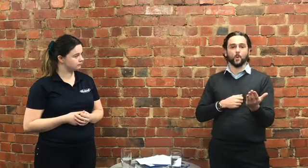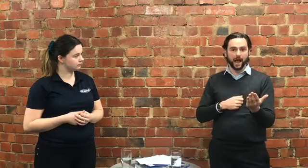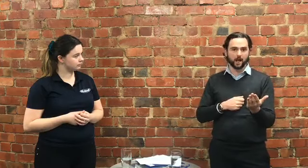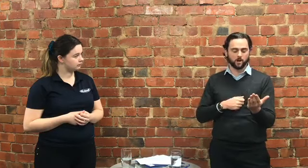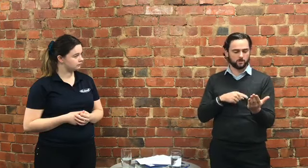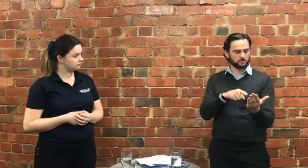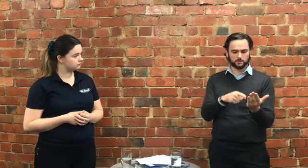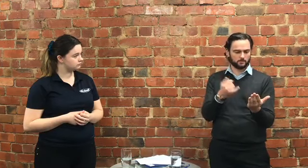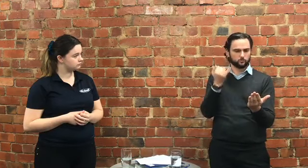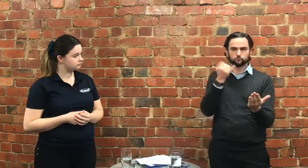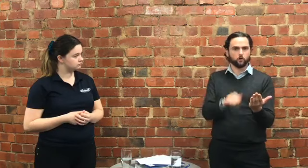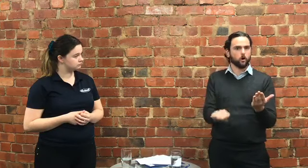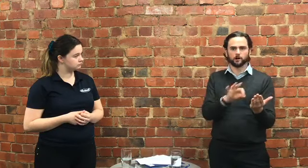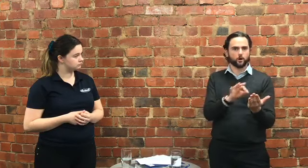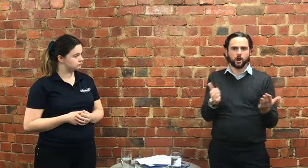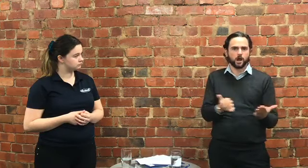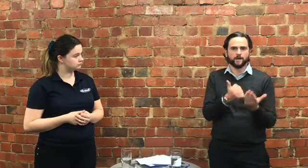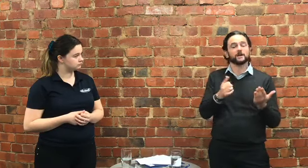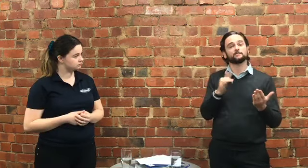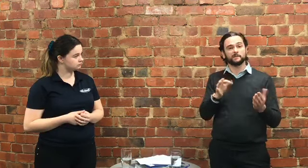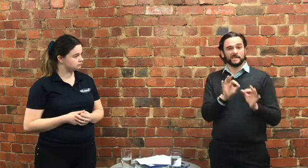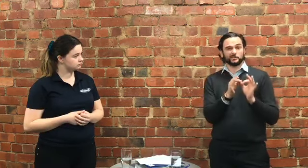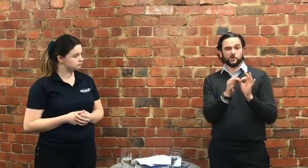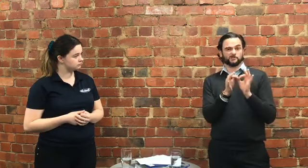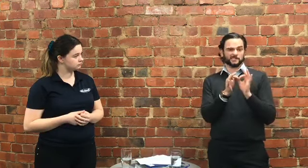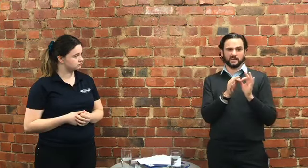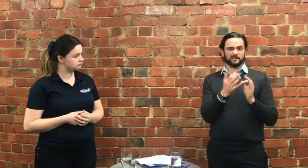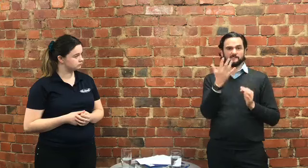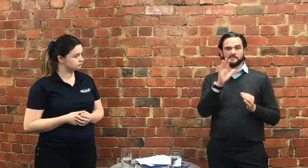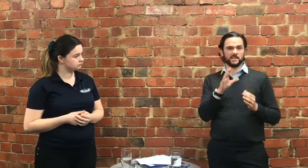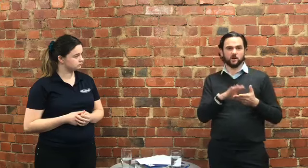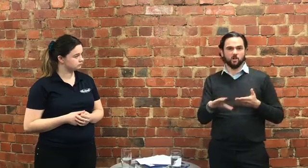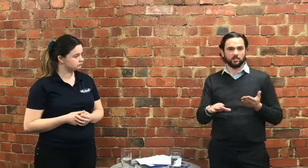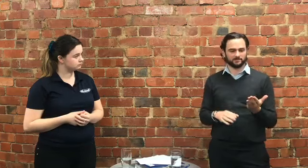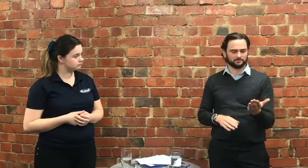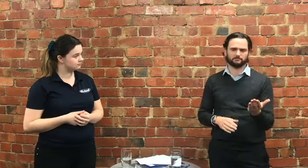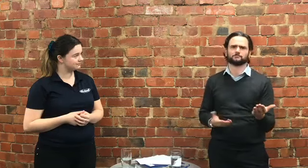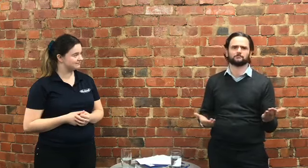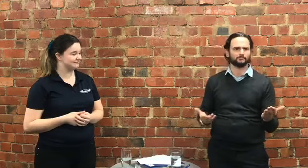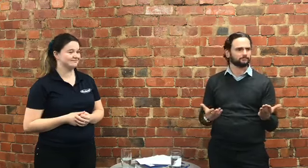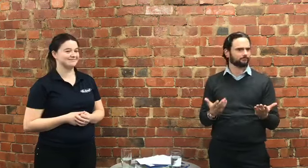But as Liv said before, you might receive a plan, and it might be wrong.